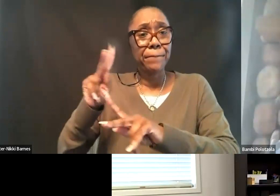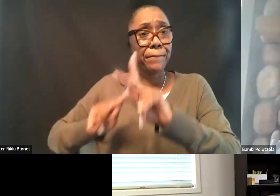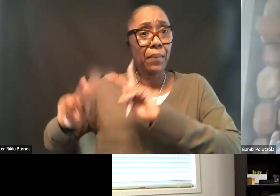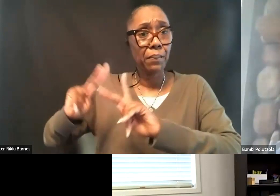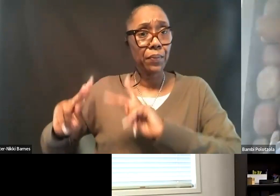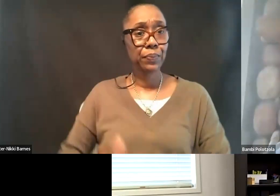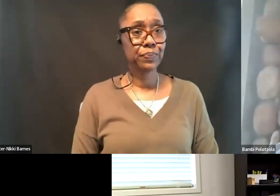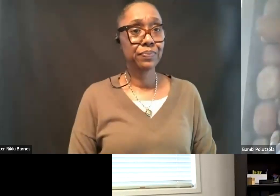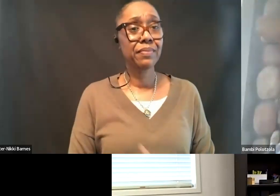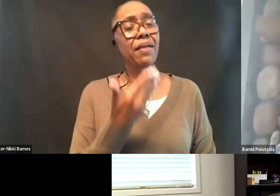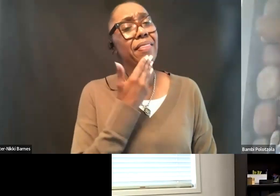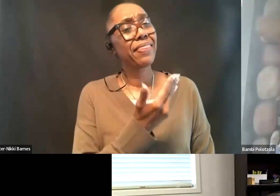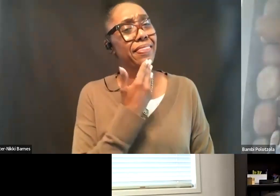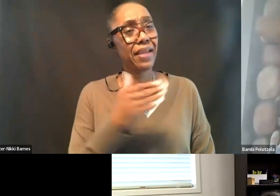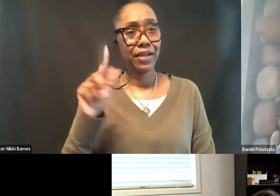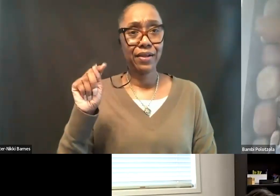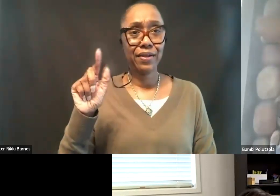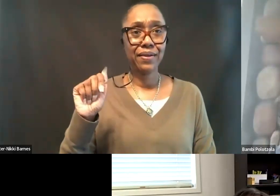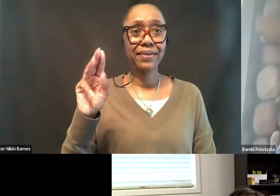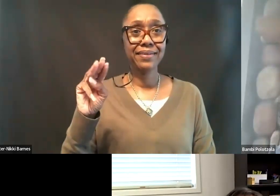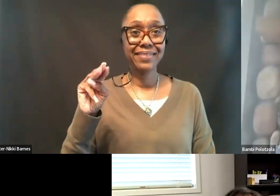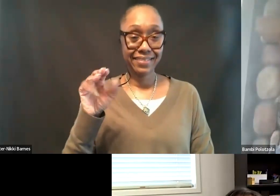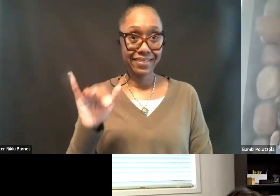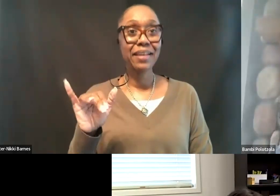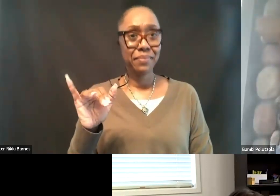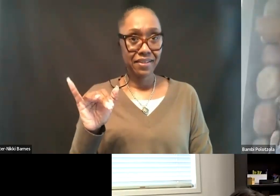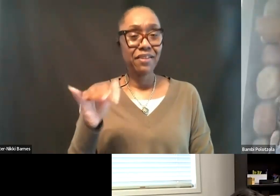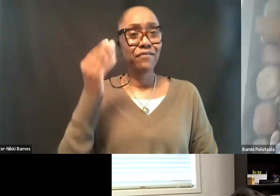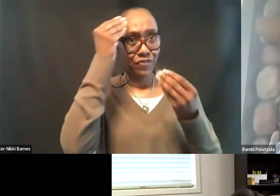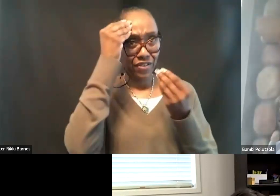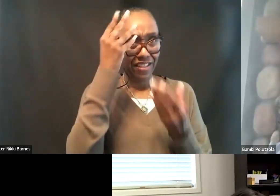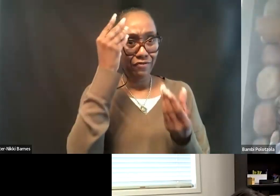Thank you so much, Tammy, for, such an informative. Session and so many resources.